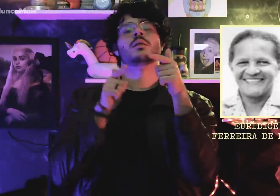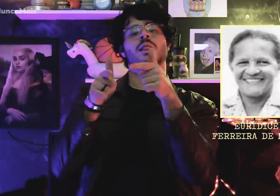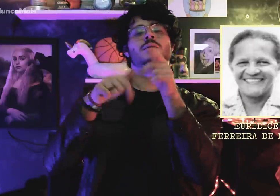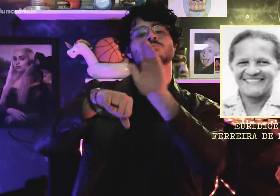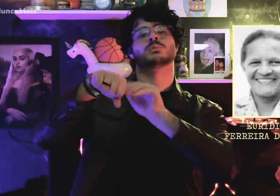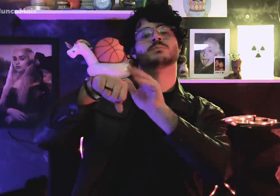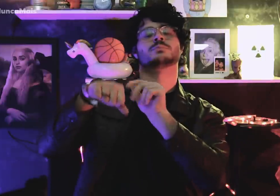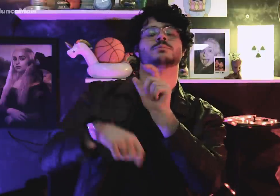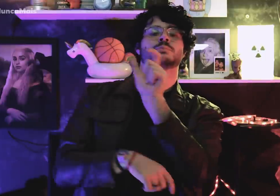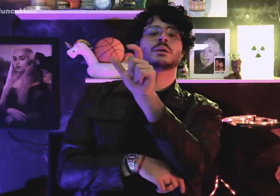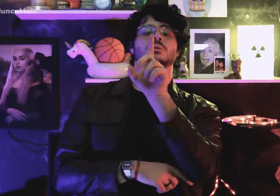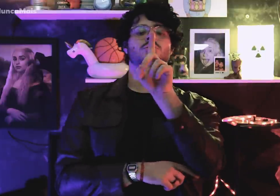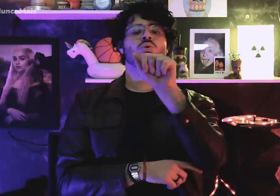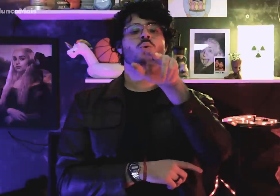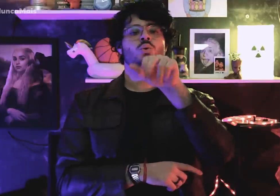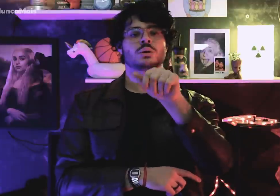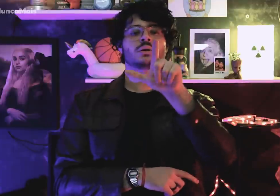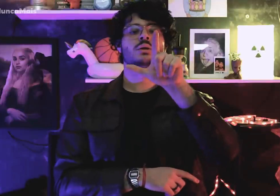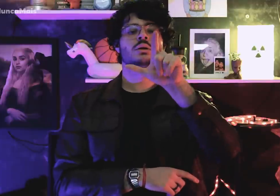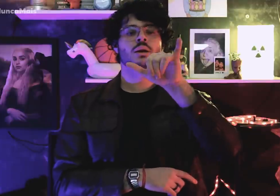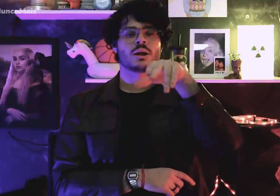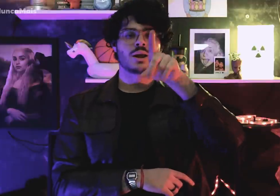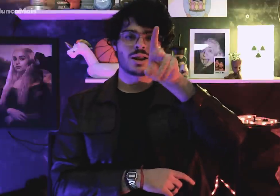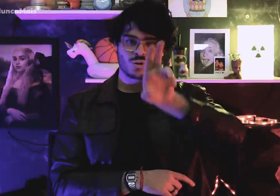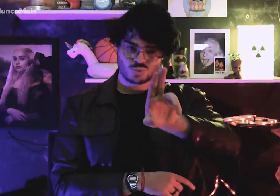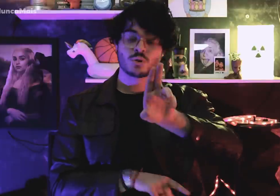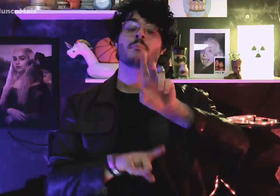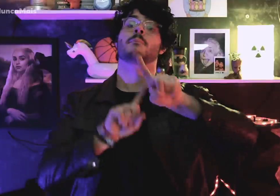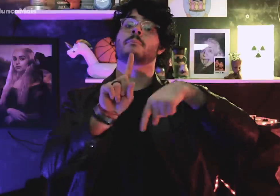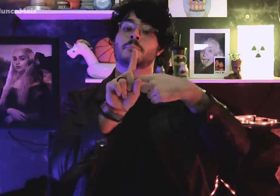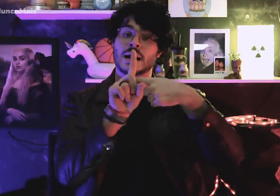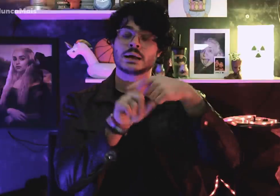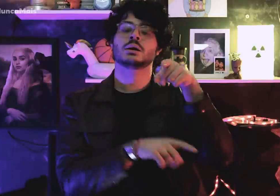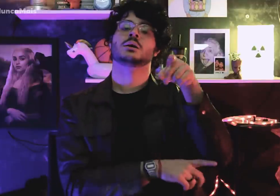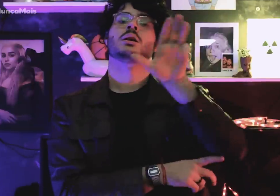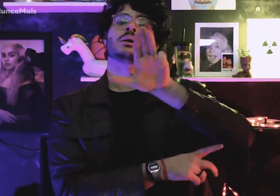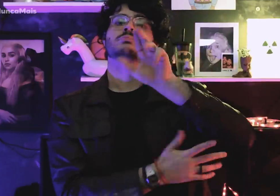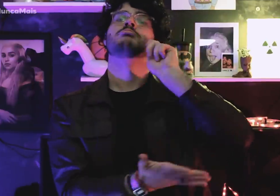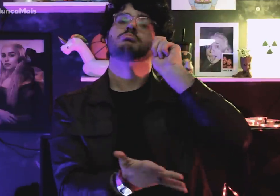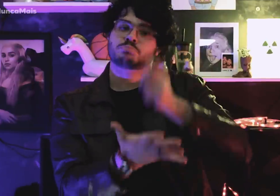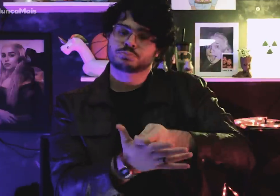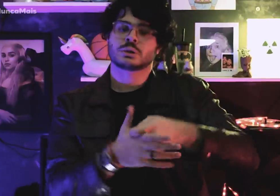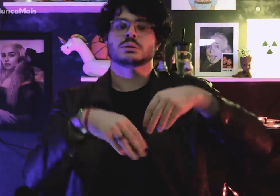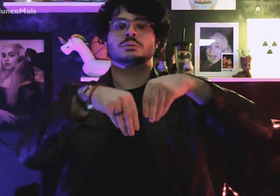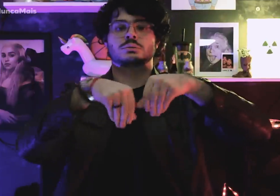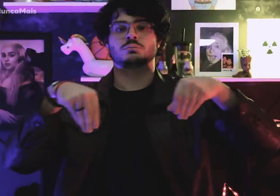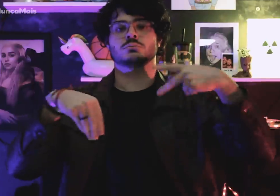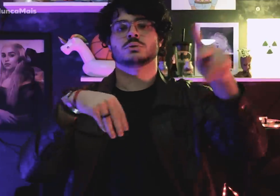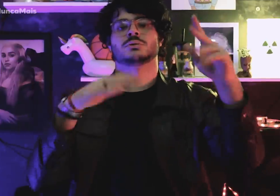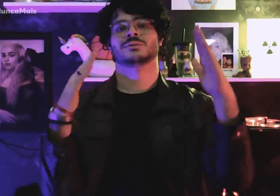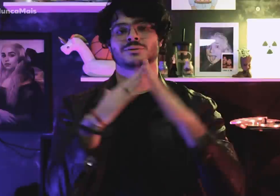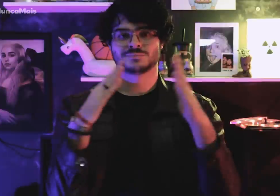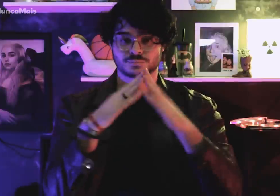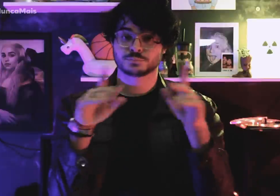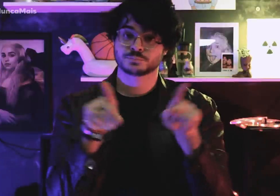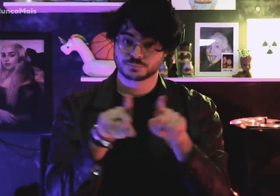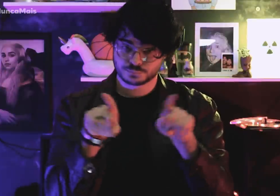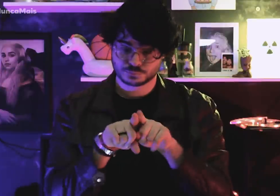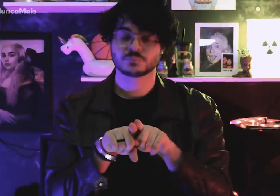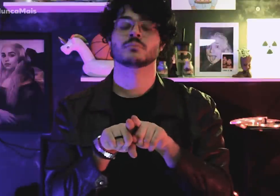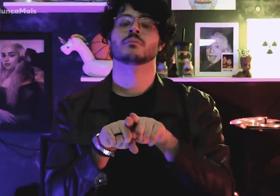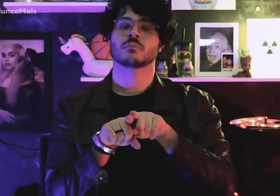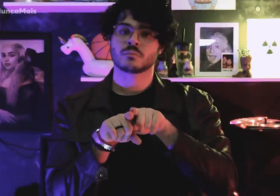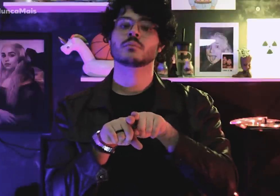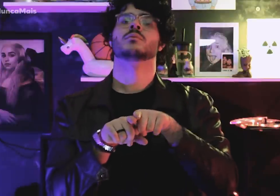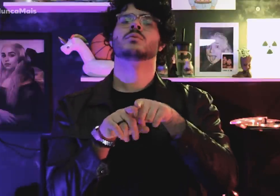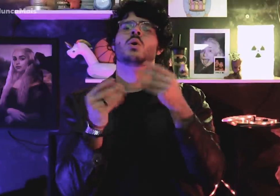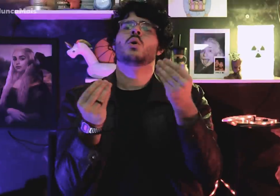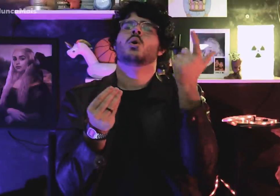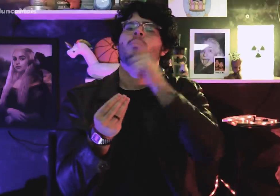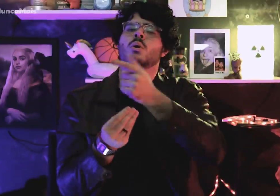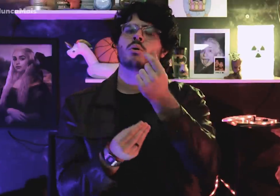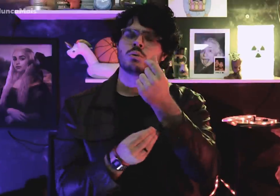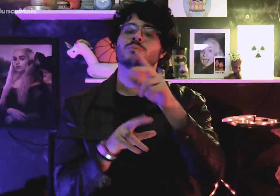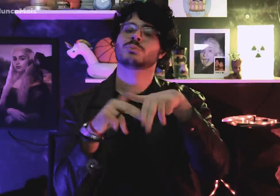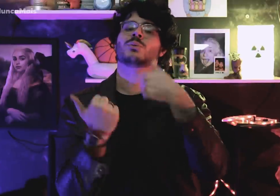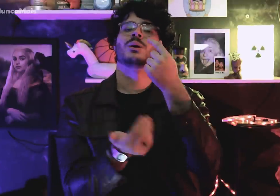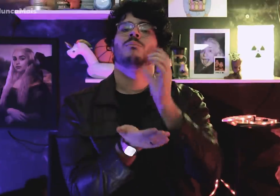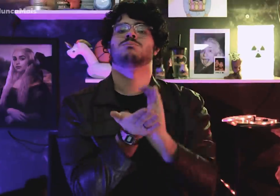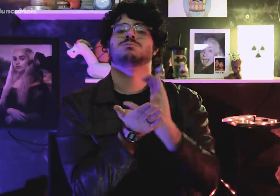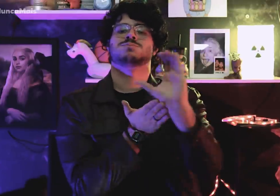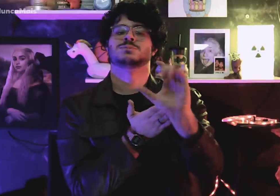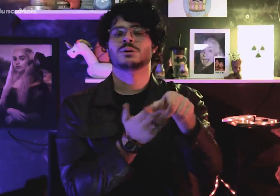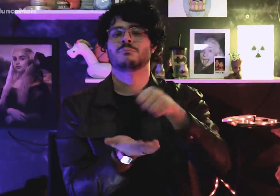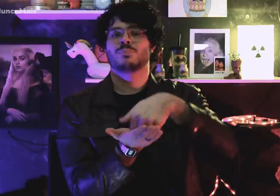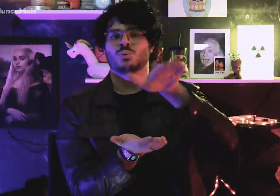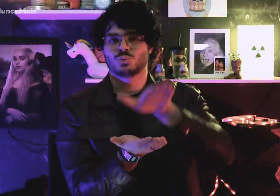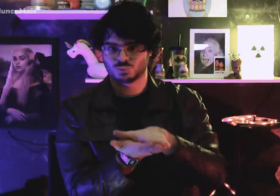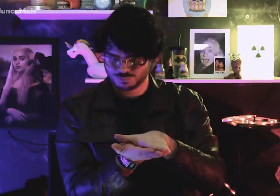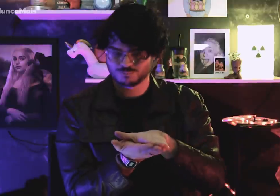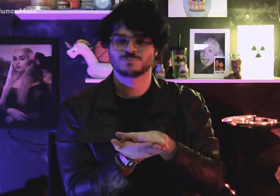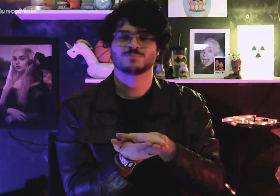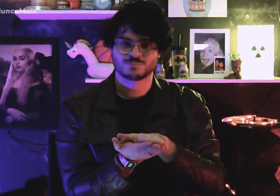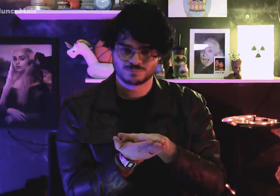known as Dona Lindu, and a land with the indemnity money.